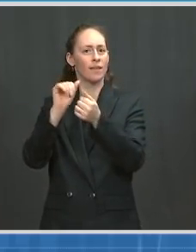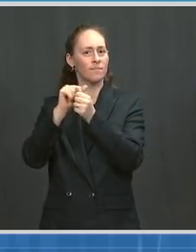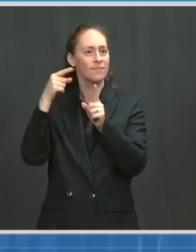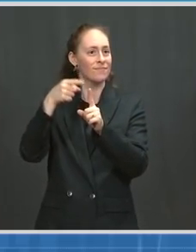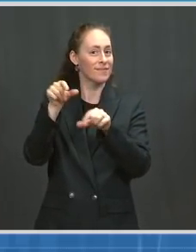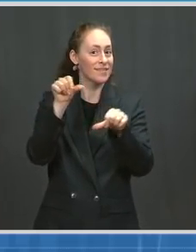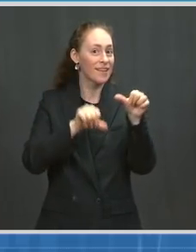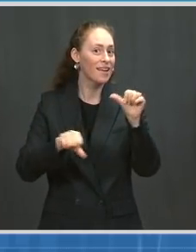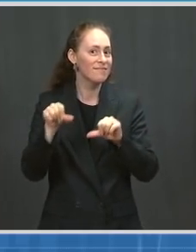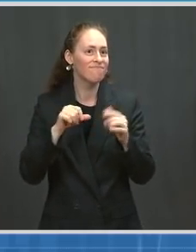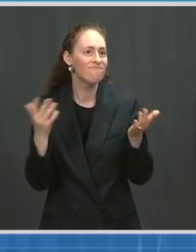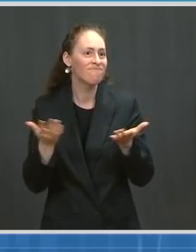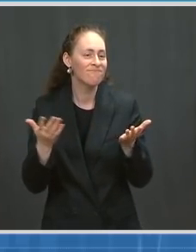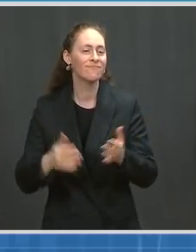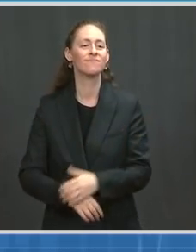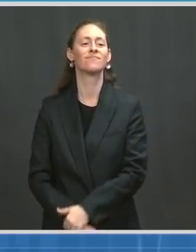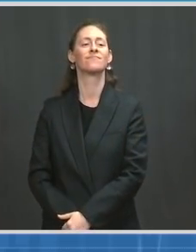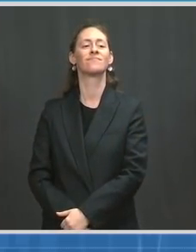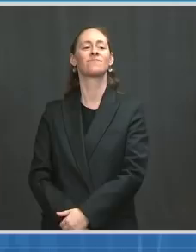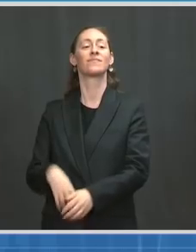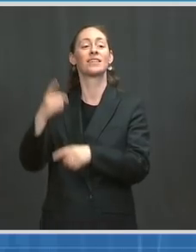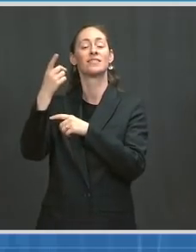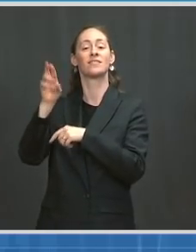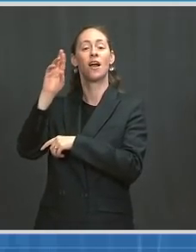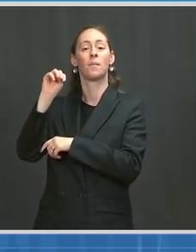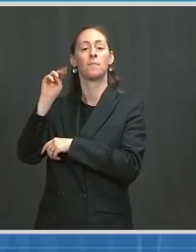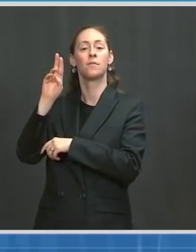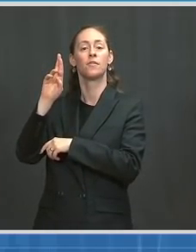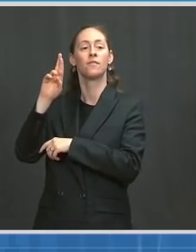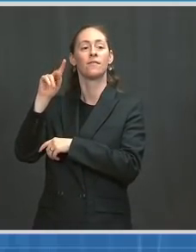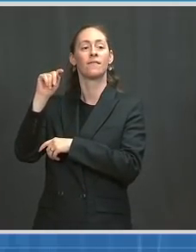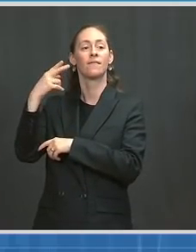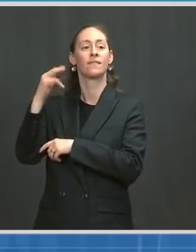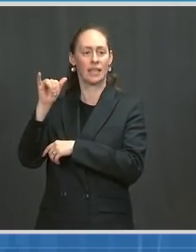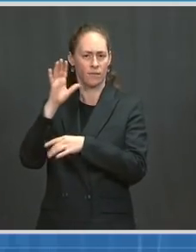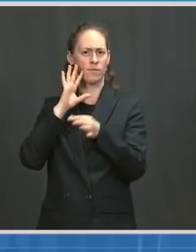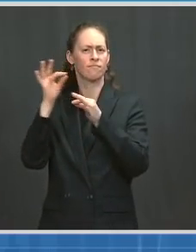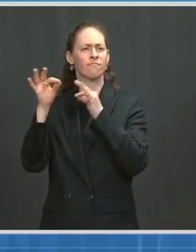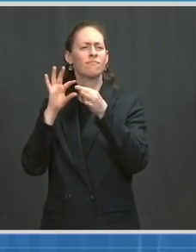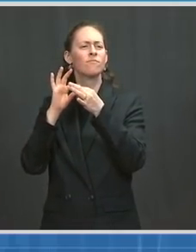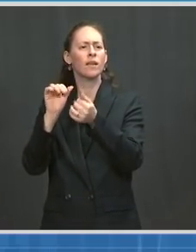on our efforts to build vaccine confidence. Here's how I want to start though: